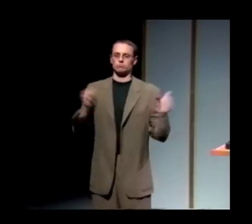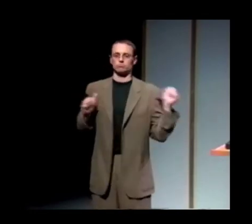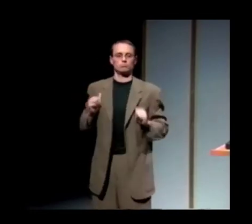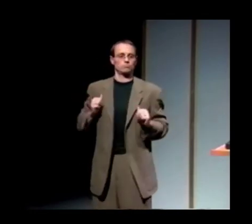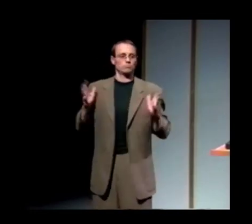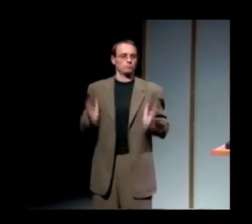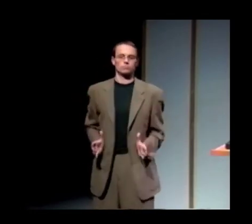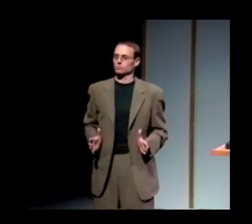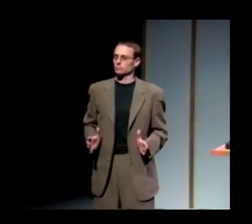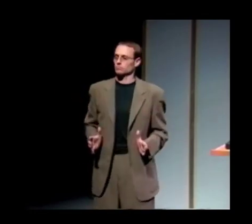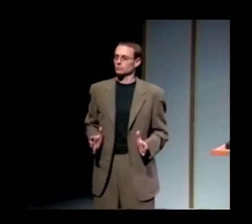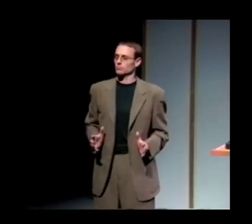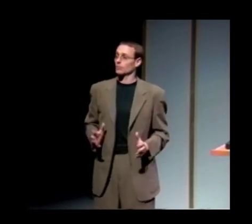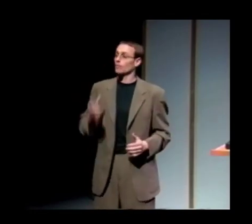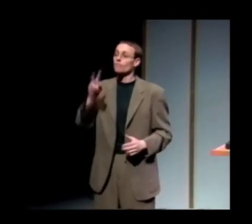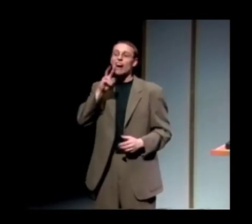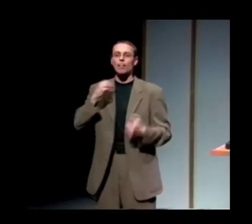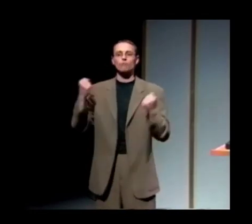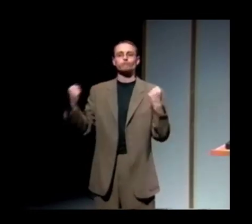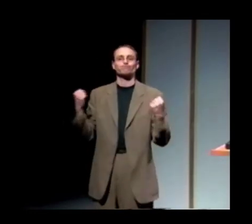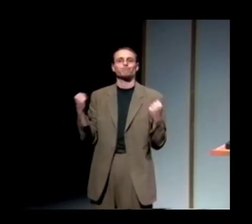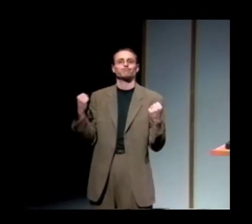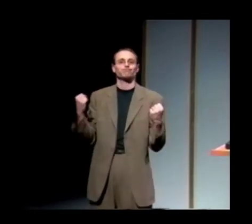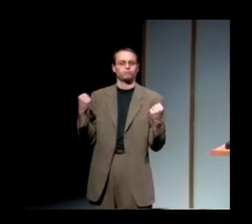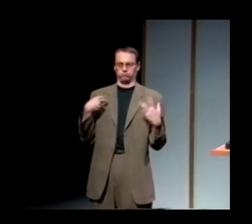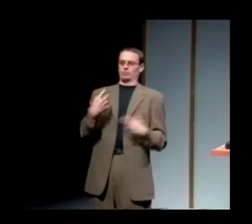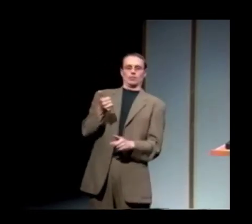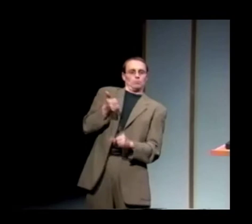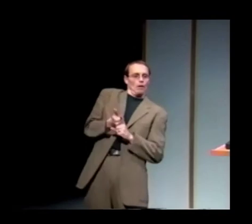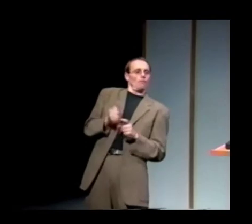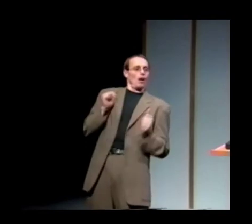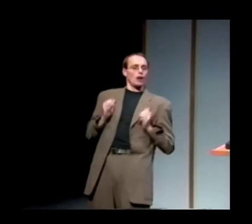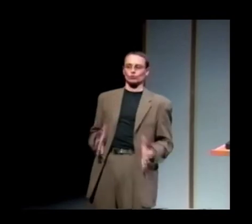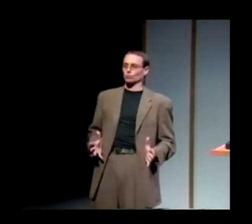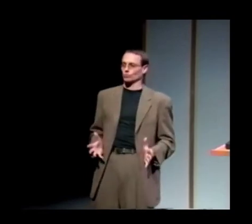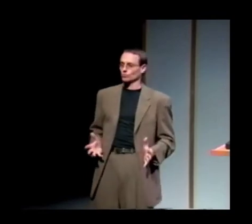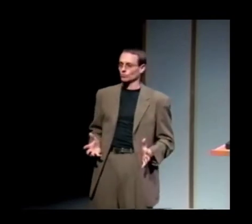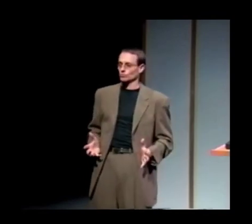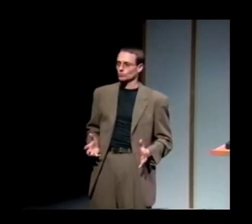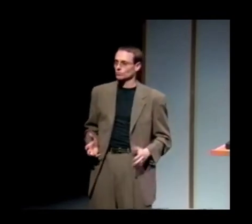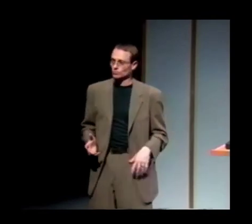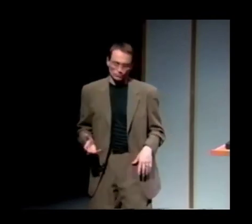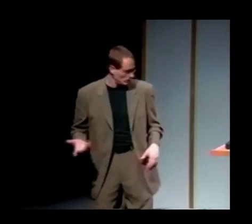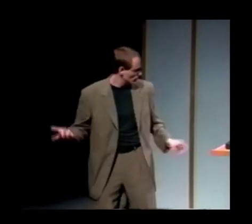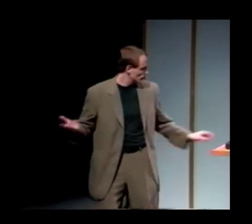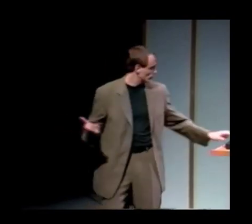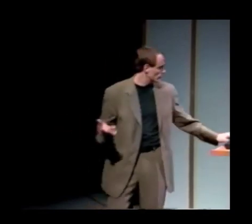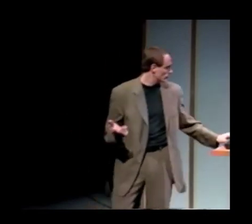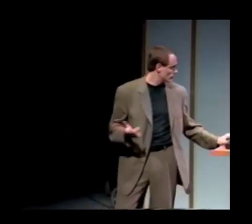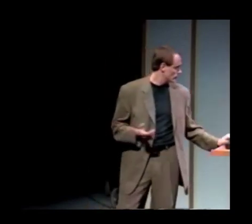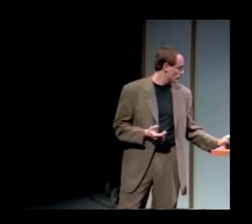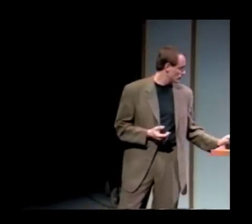THEY'RE THE ACTOR THEMSELVES. LIKE CLAYTON VALLI. HE WAS IN HIMSELF-- IN THE MOVIE, IF YOU WILL,